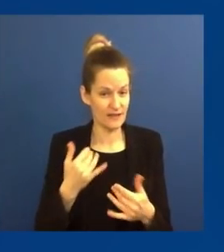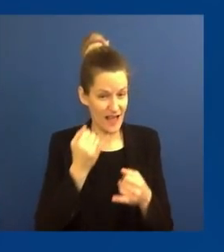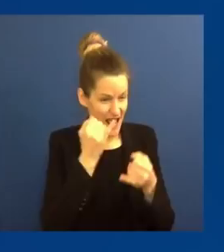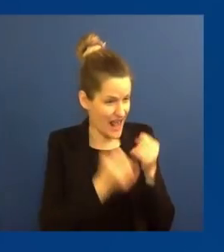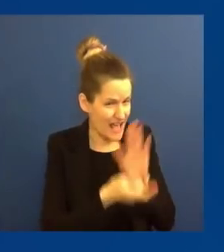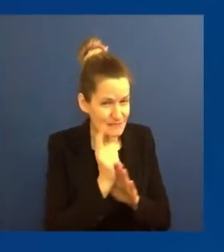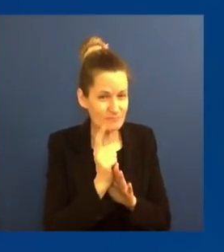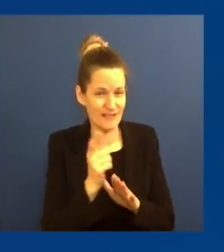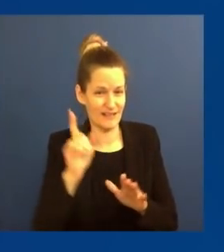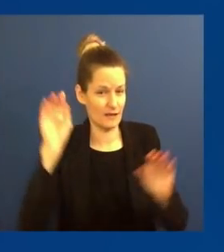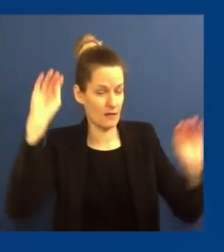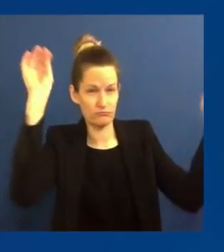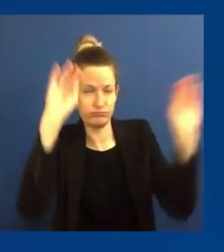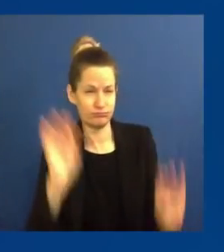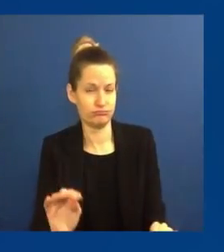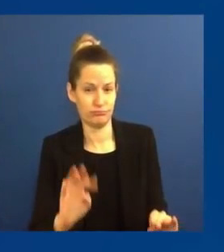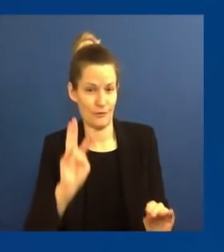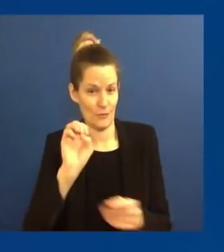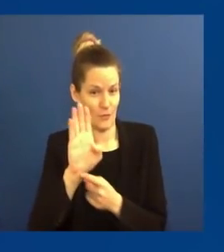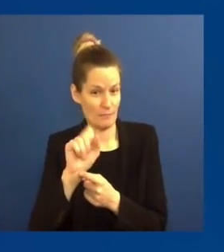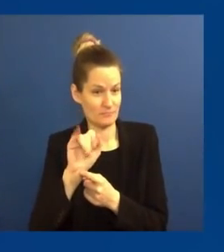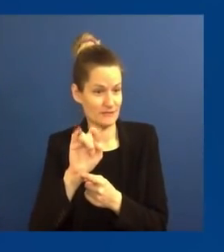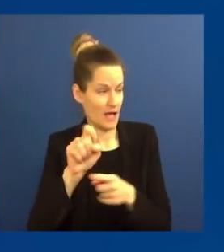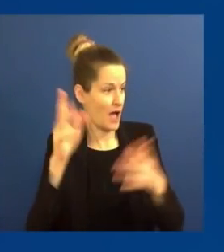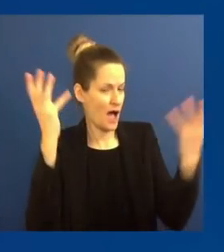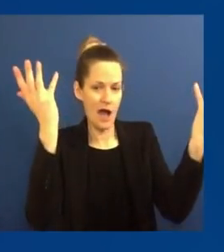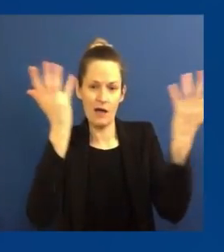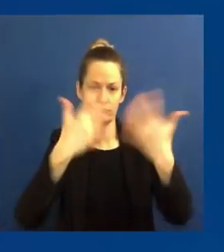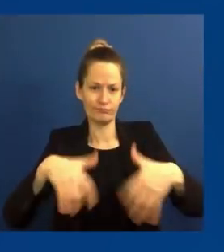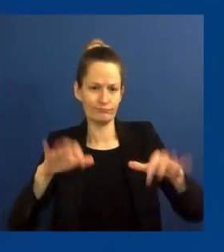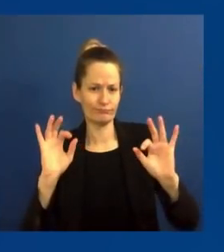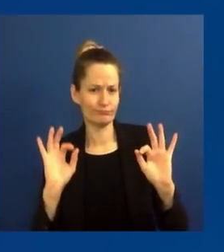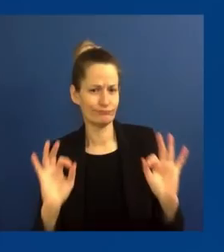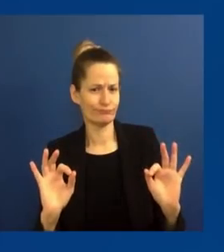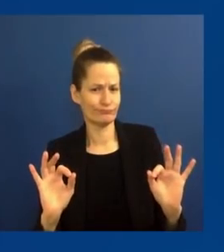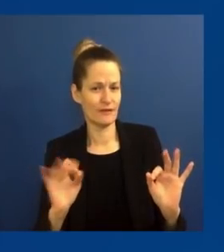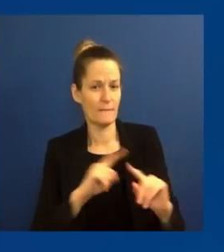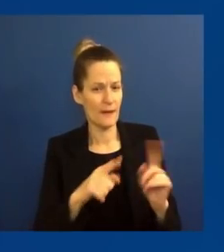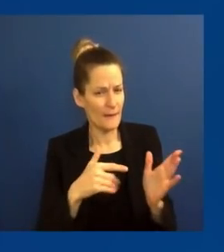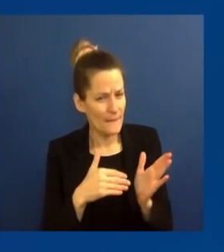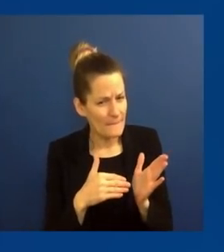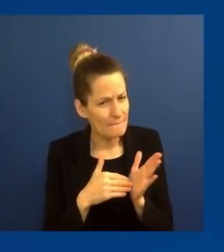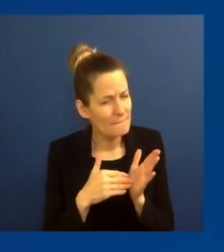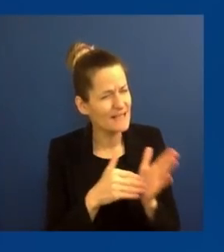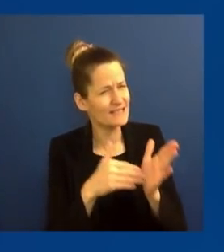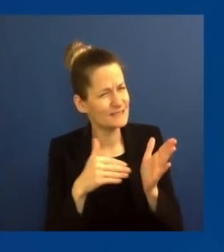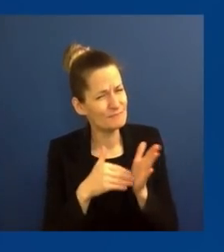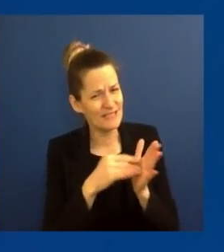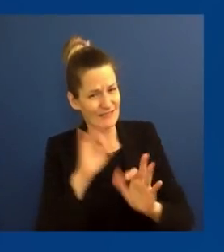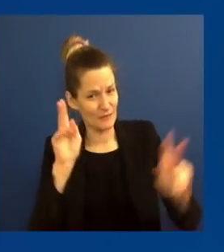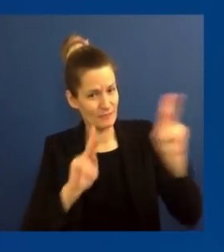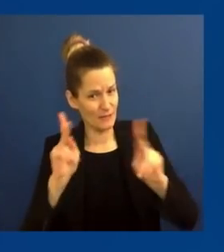We already have millions of completed orders through the website. And those numbers keep increasing each and every day.